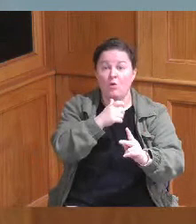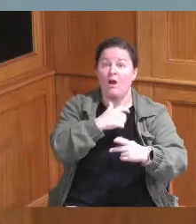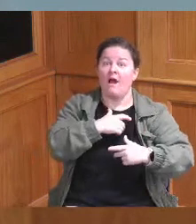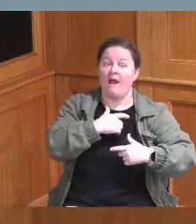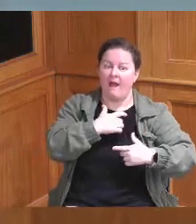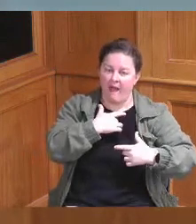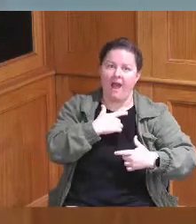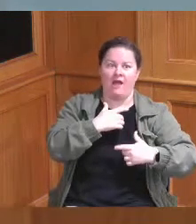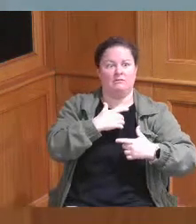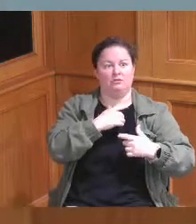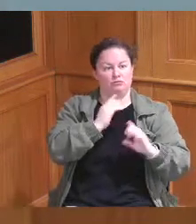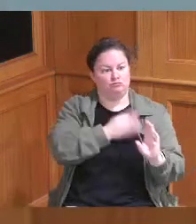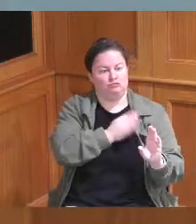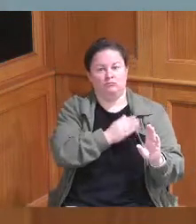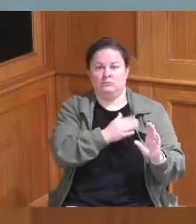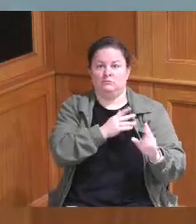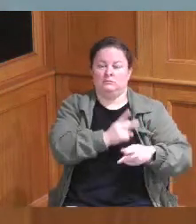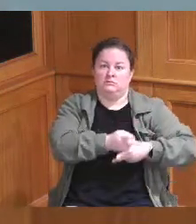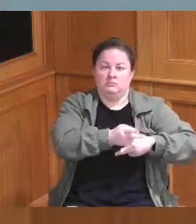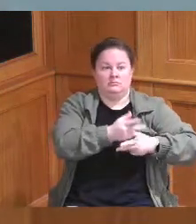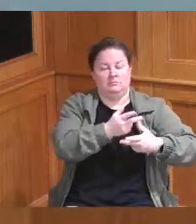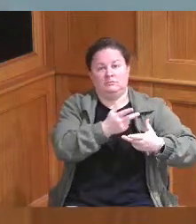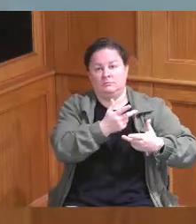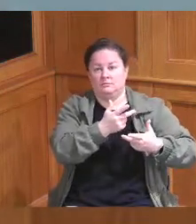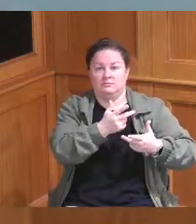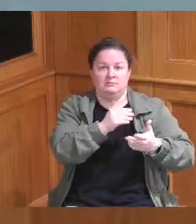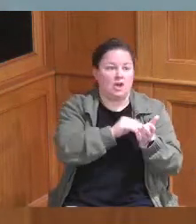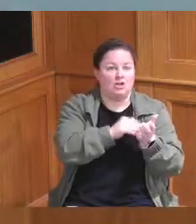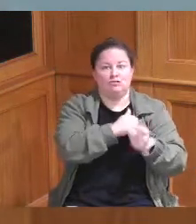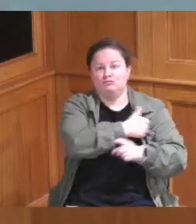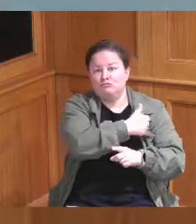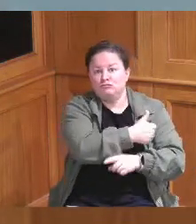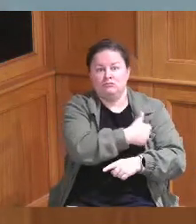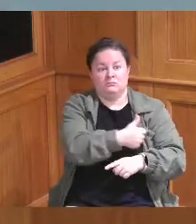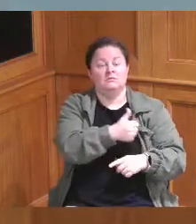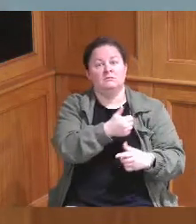because it was an effective tool for dealing with the spread of disease so it's something